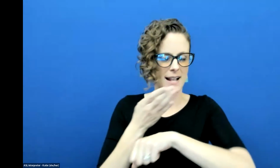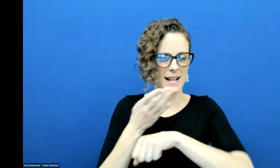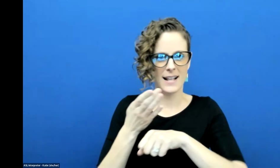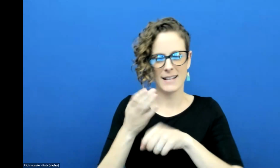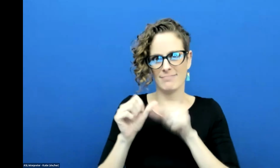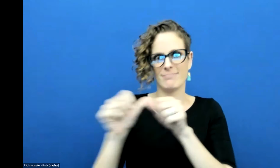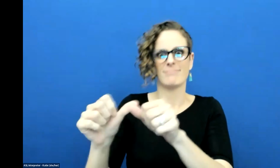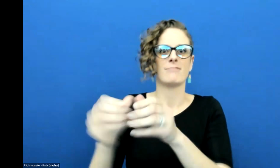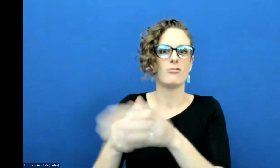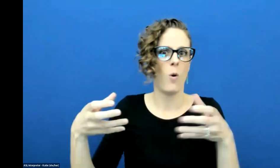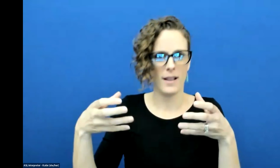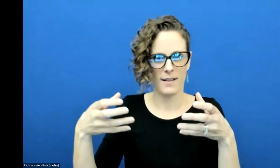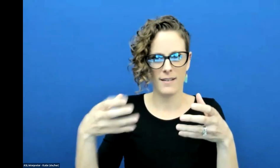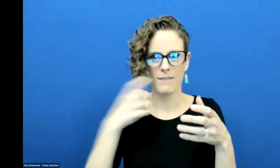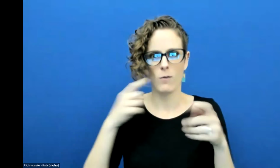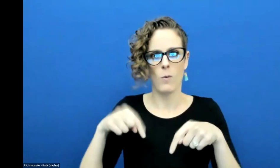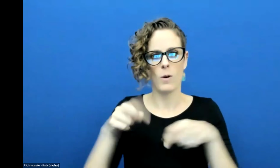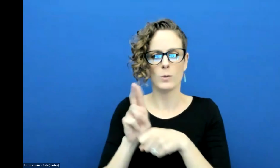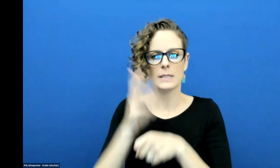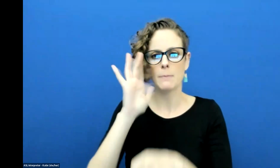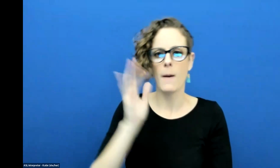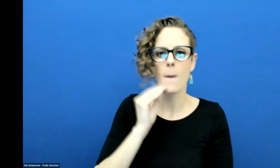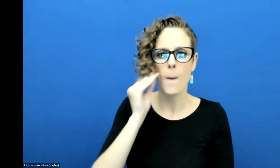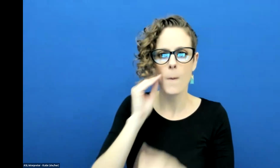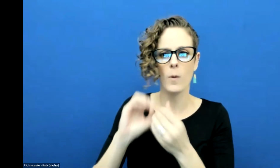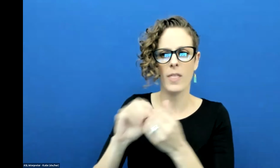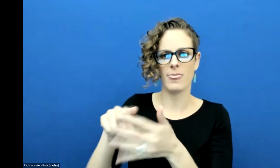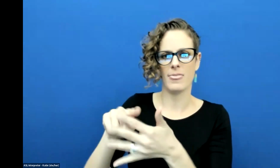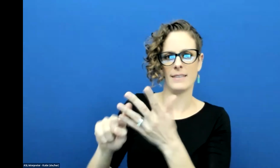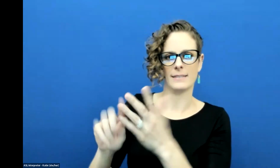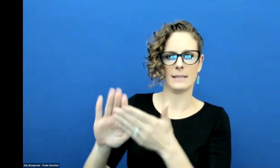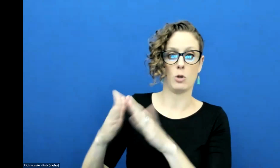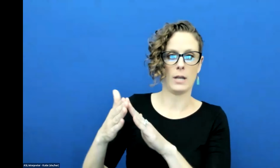in these various communities so I'm not sure if that answers the question but it's out there